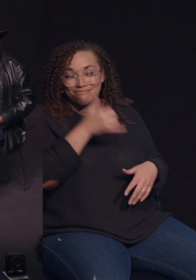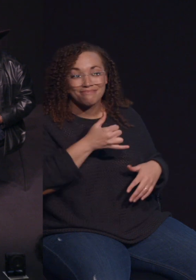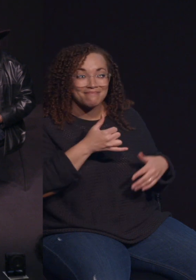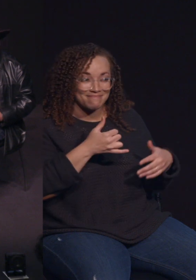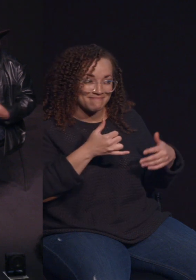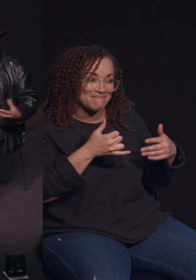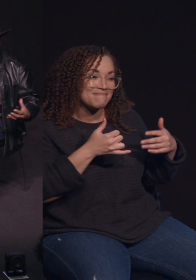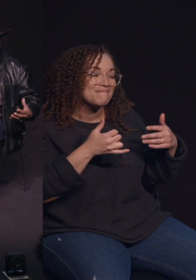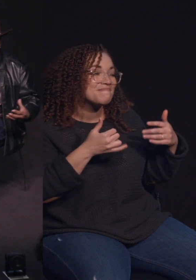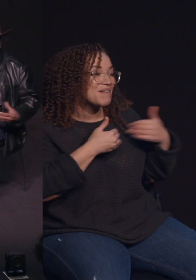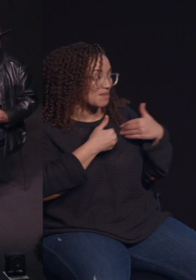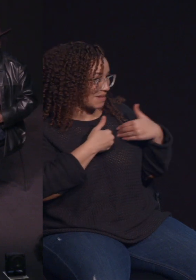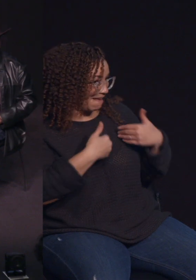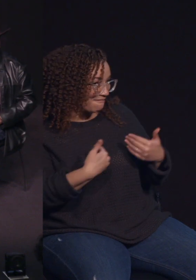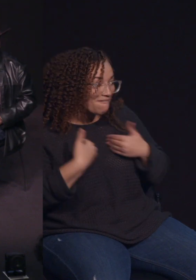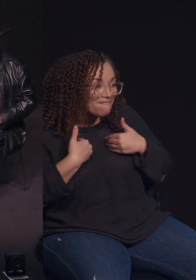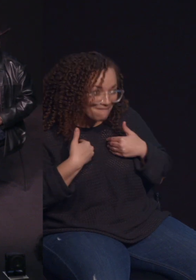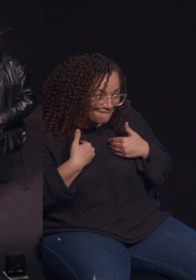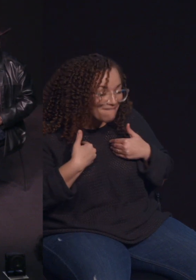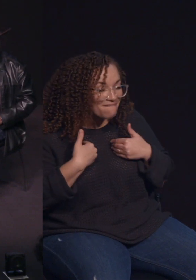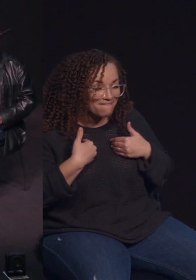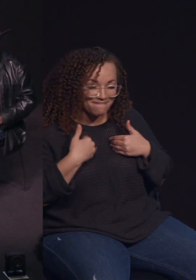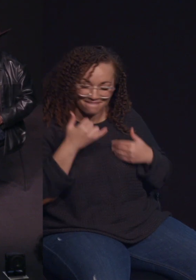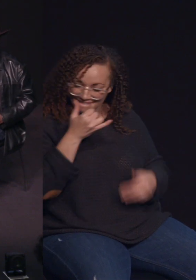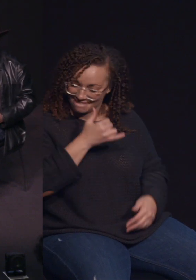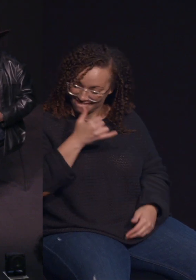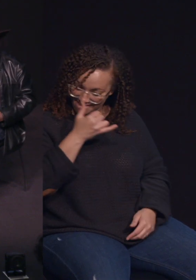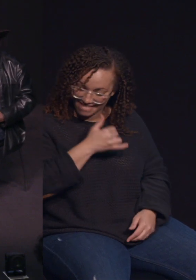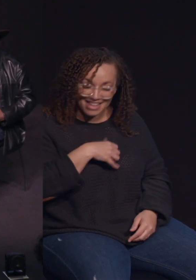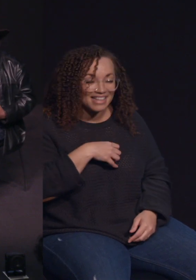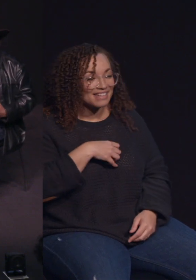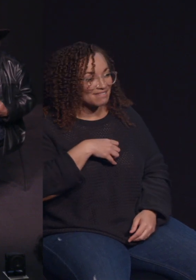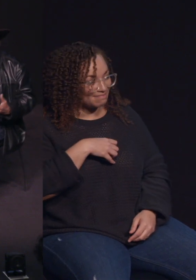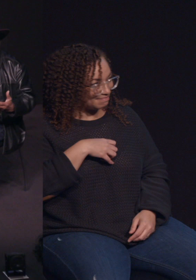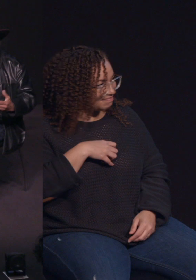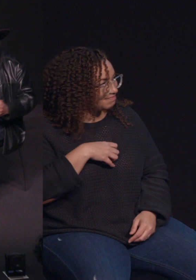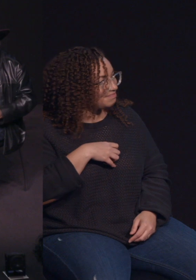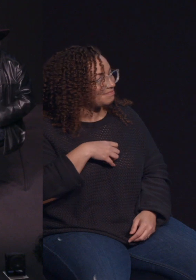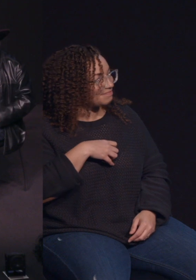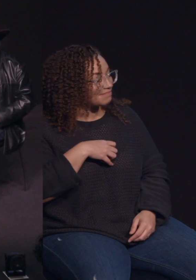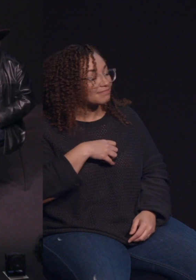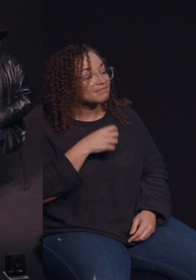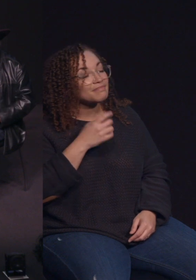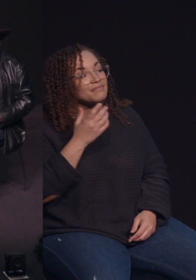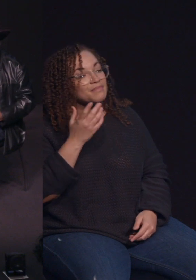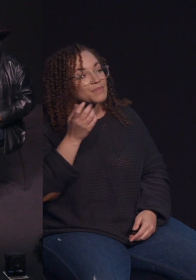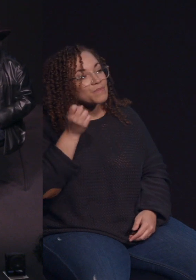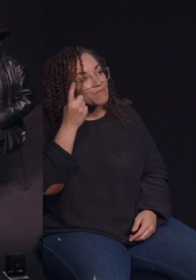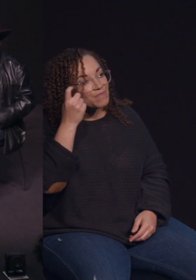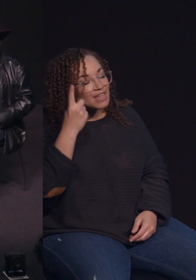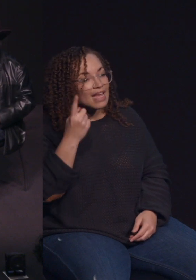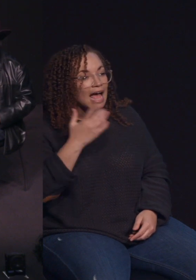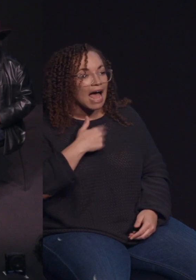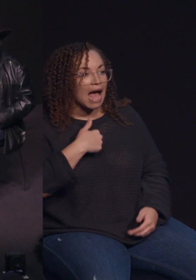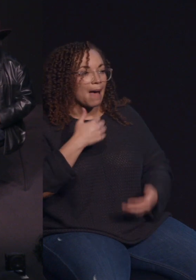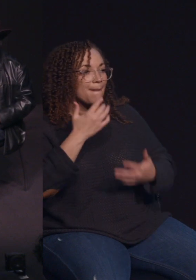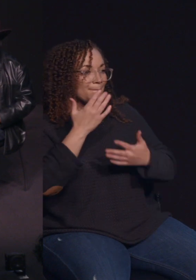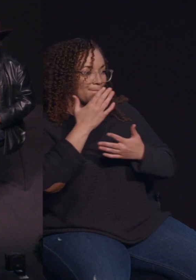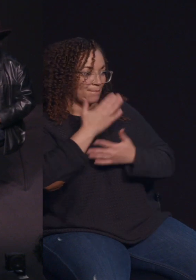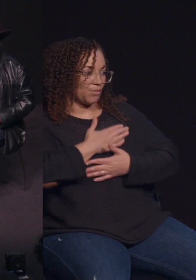No authority, but responsibility. And she straightened me out towards that, you know, and I appreciate what she said, definitely.